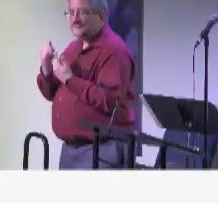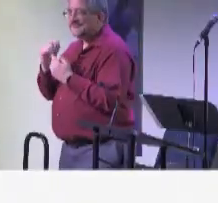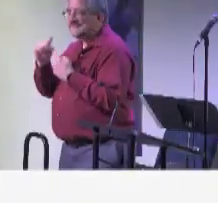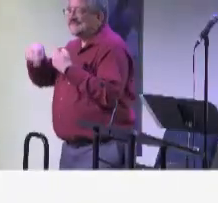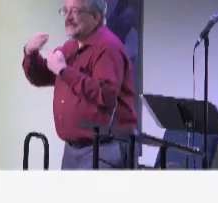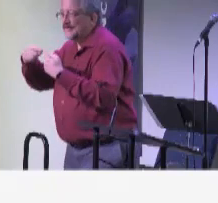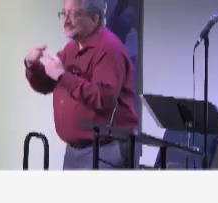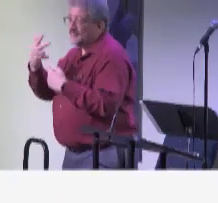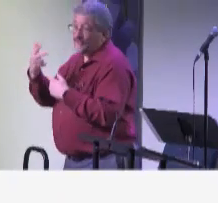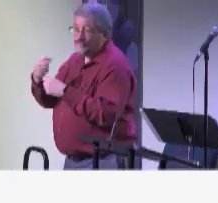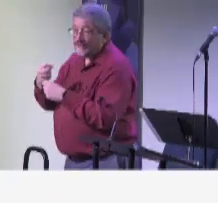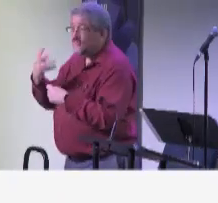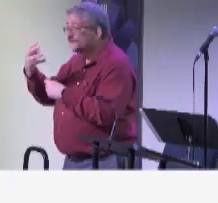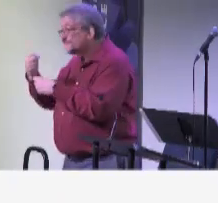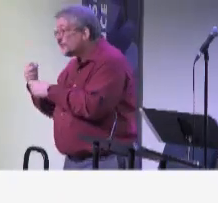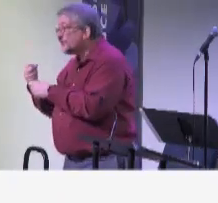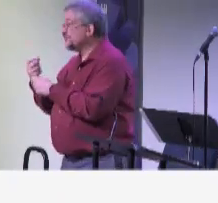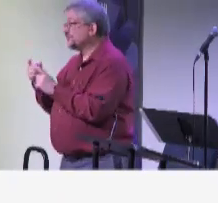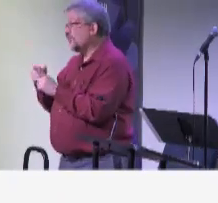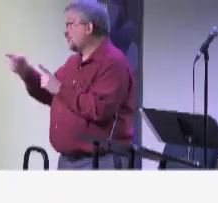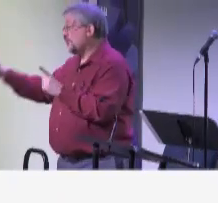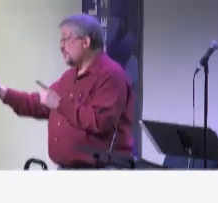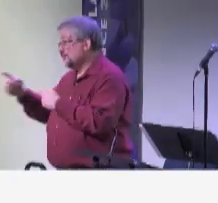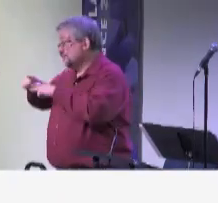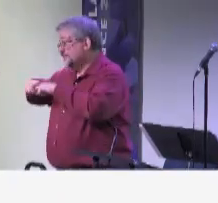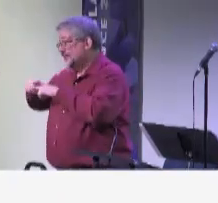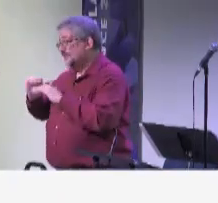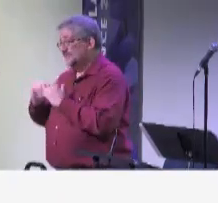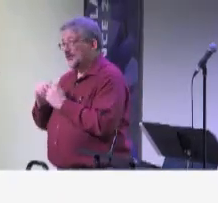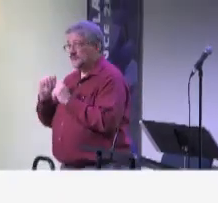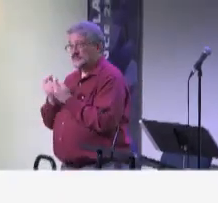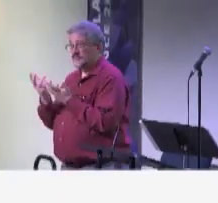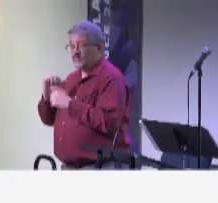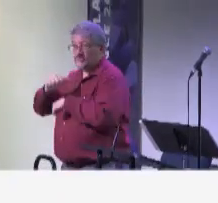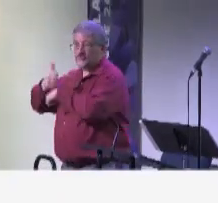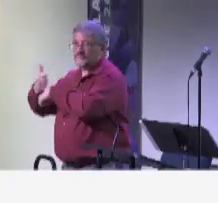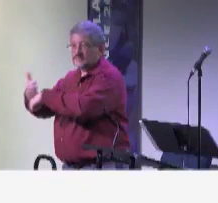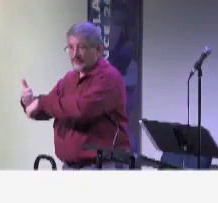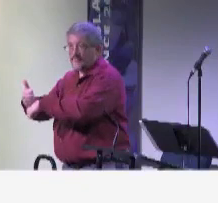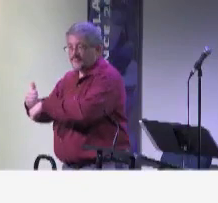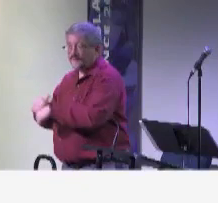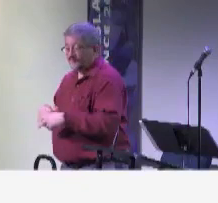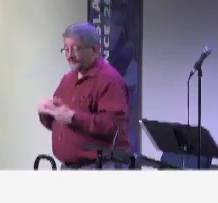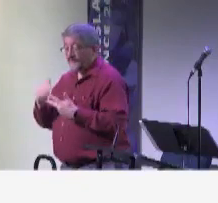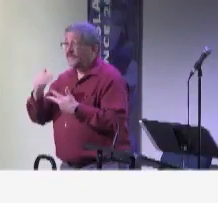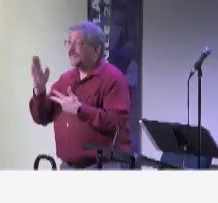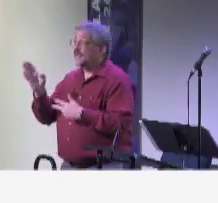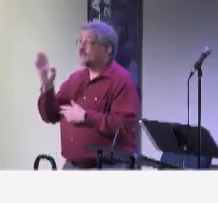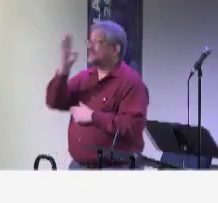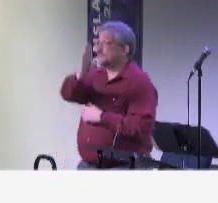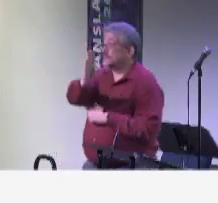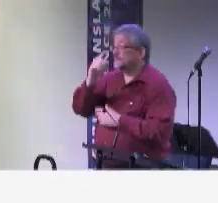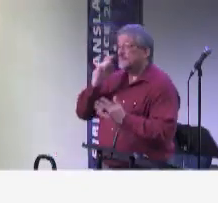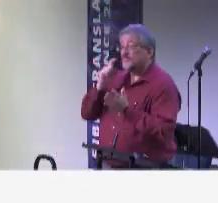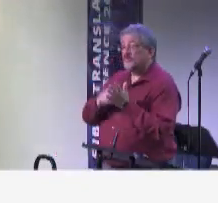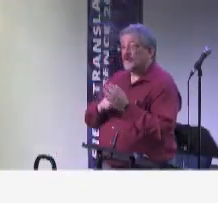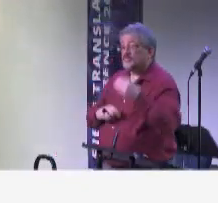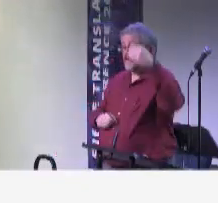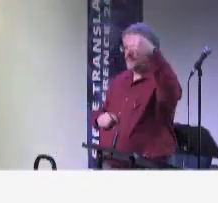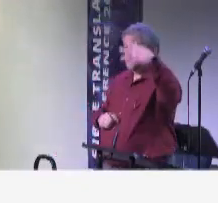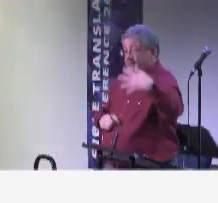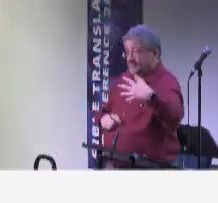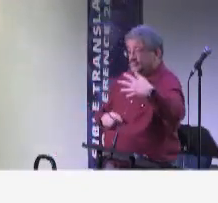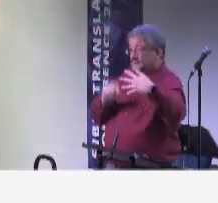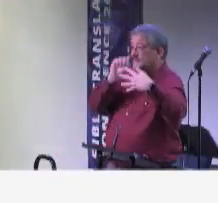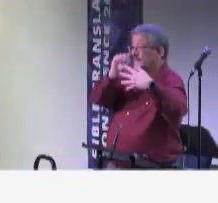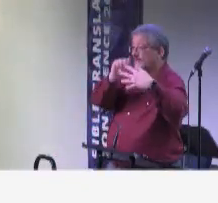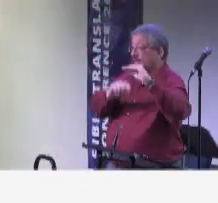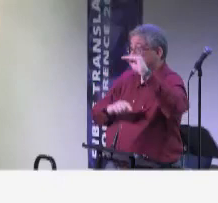And that is where. The translation team can identify their project, make sure that they are working within their project, whether it's a 3 or 4 year project.